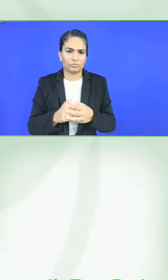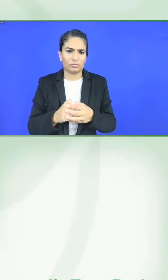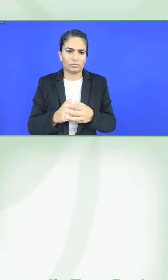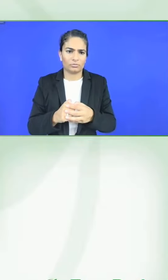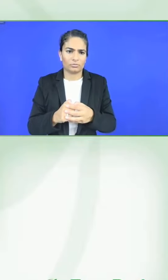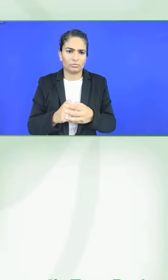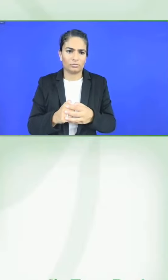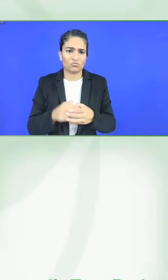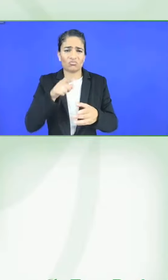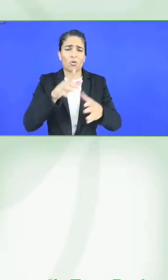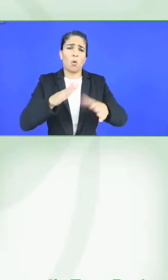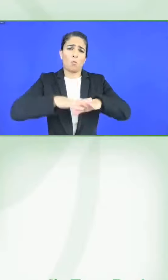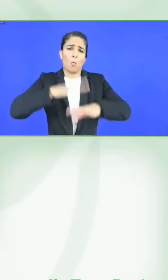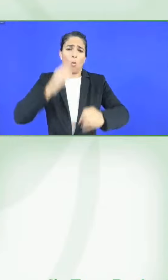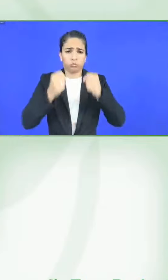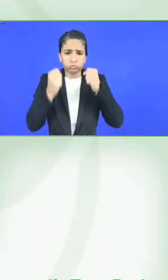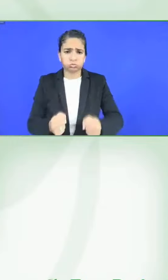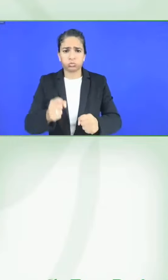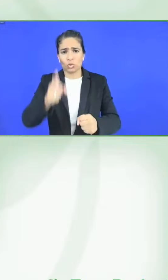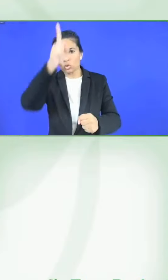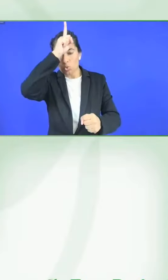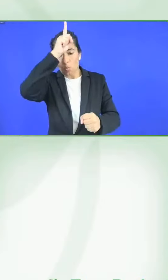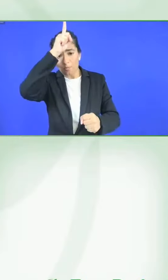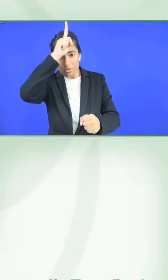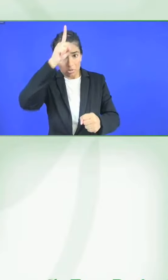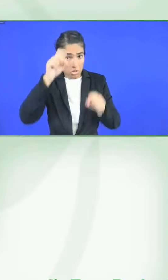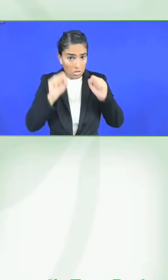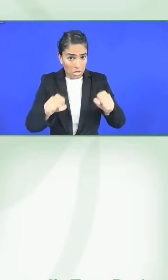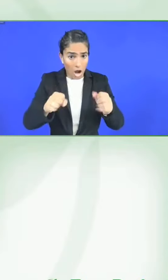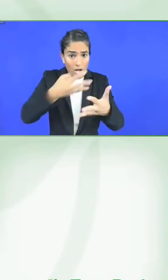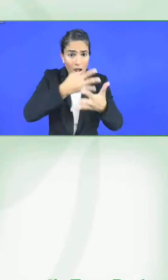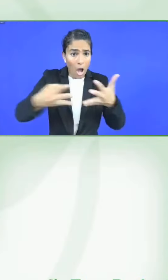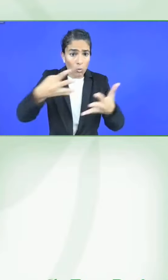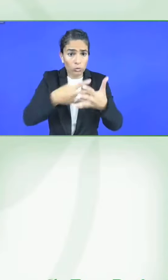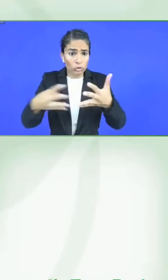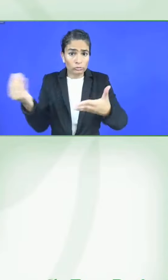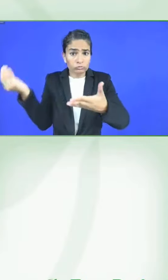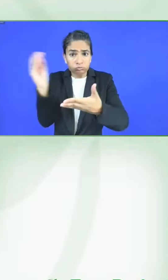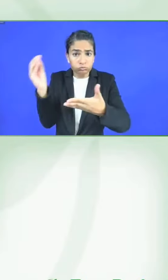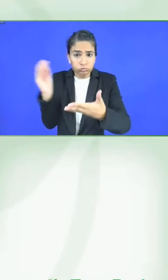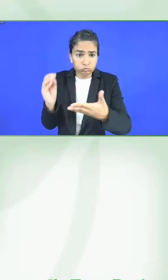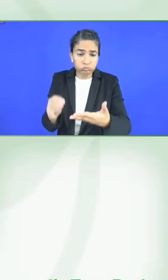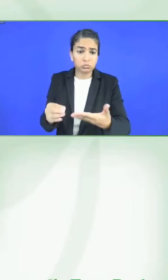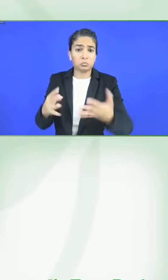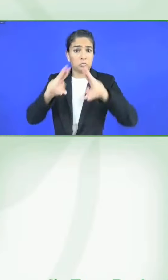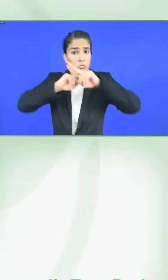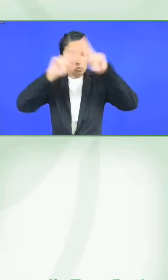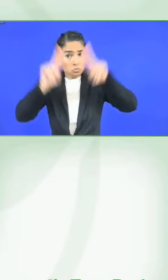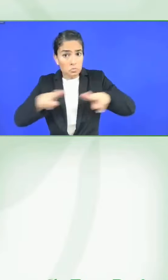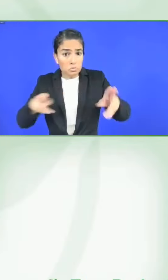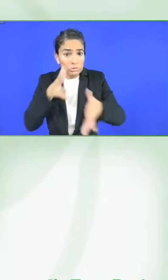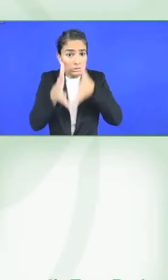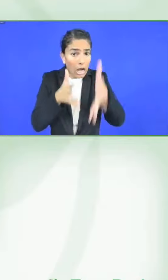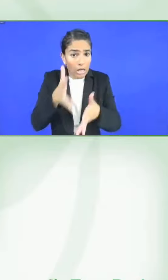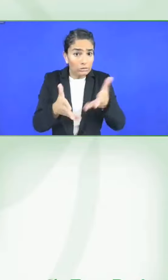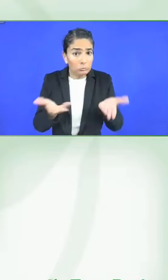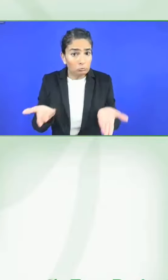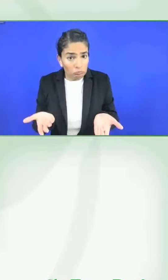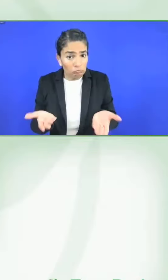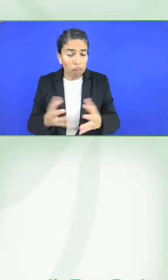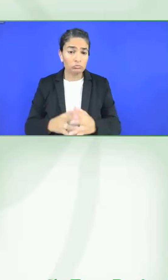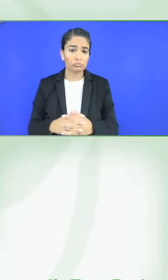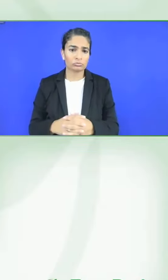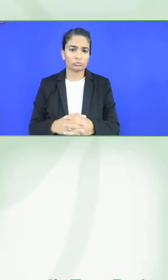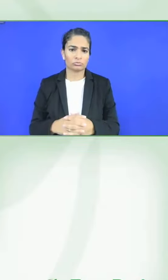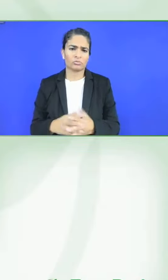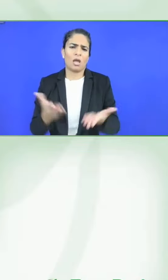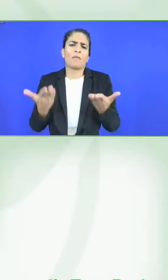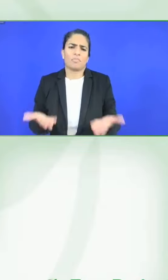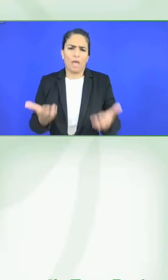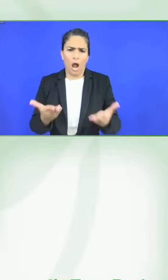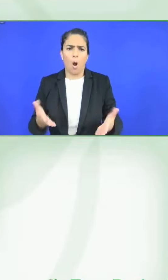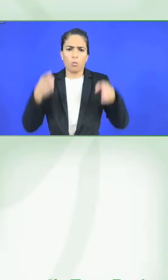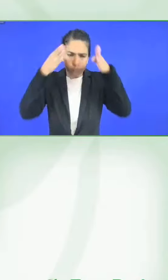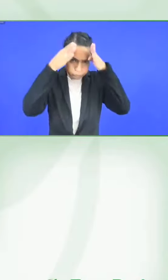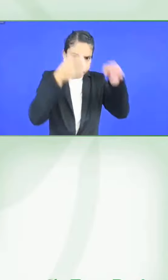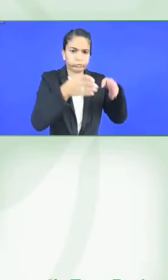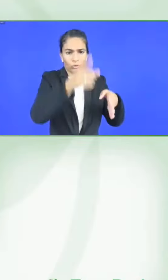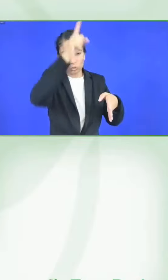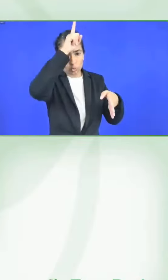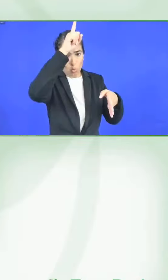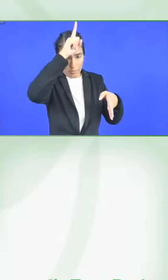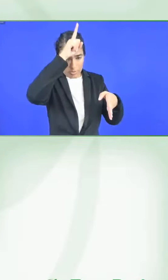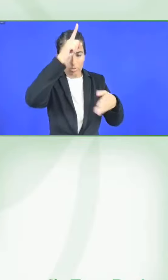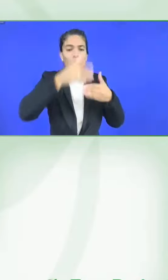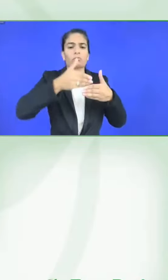every app, off the web, on the web etc.